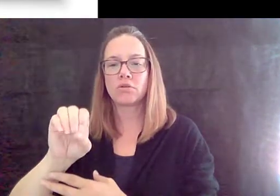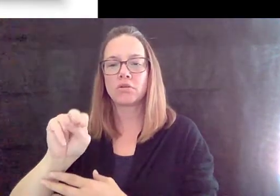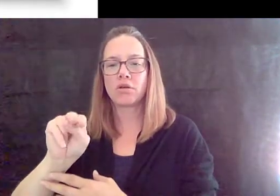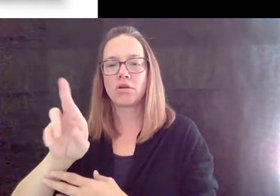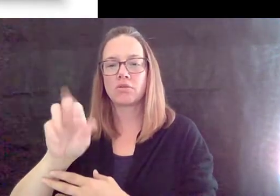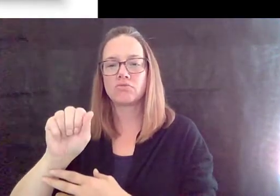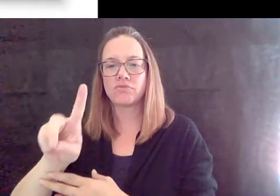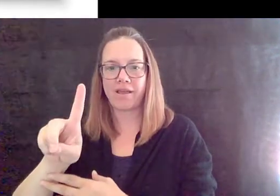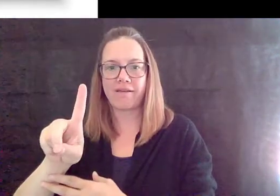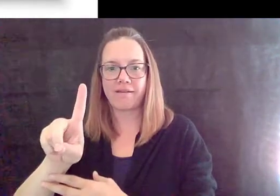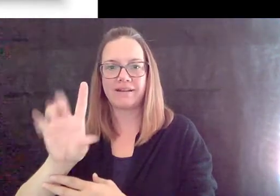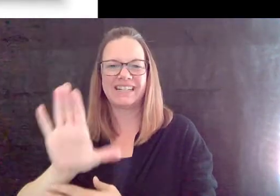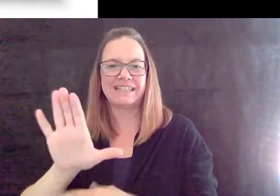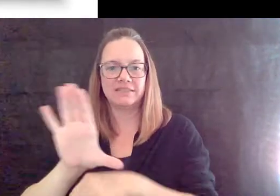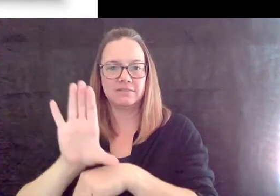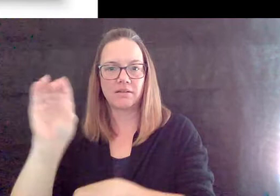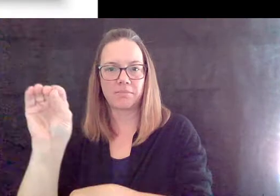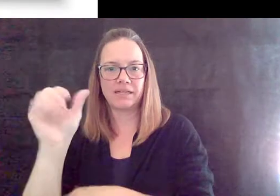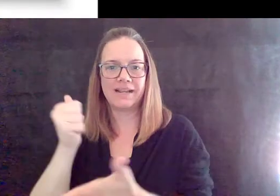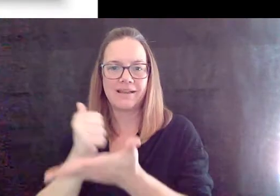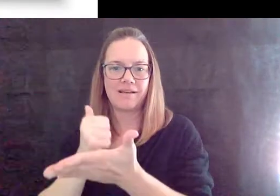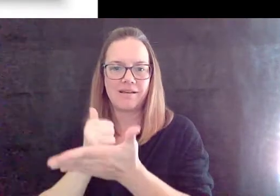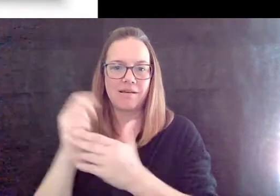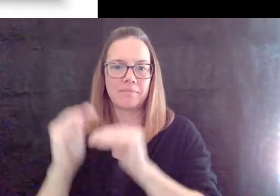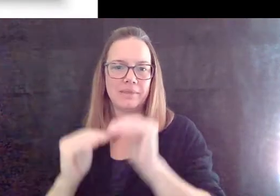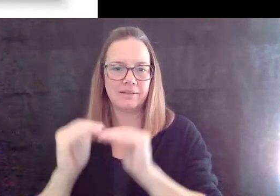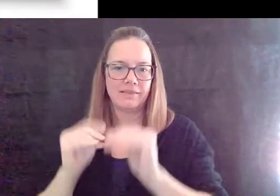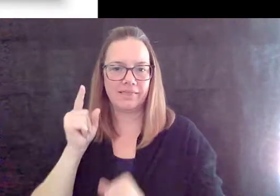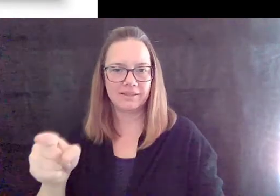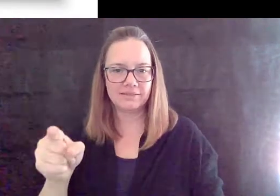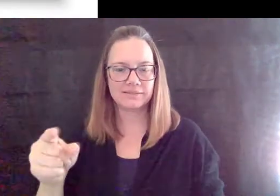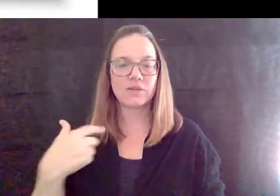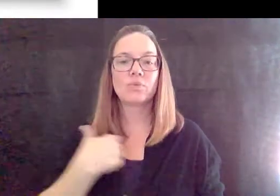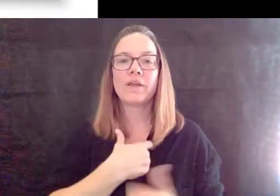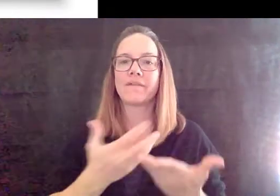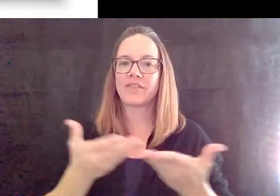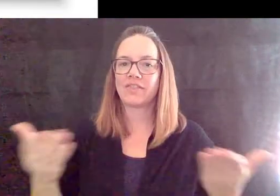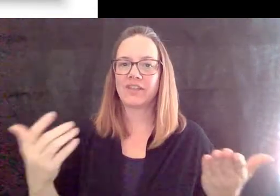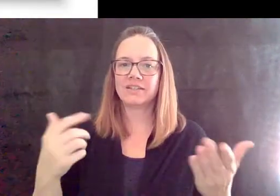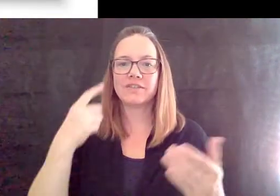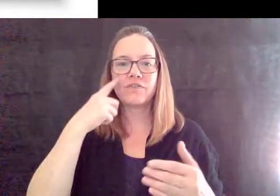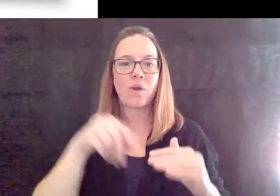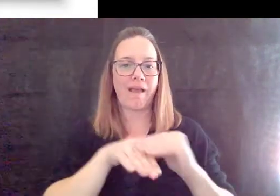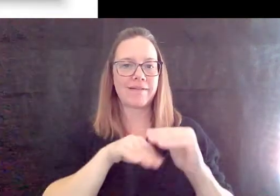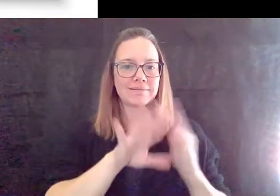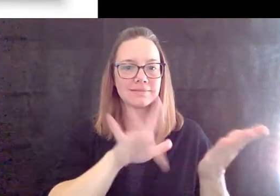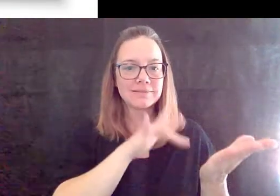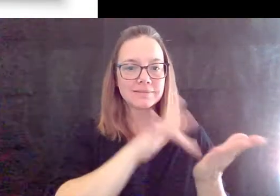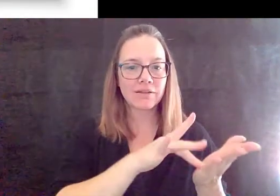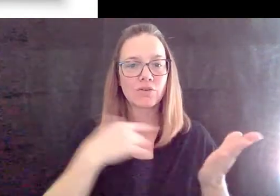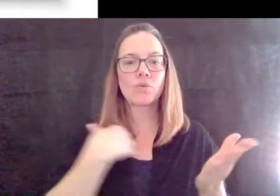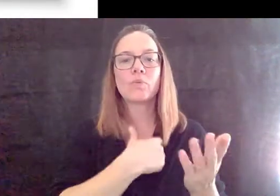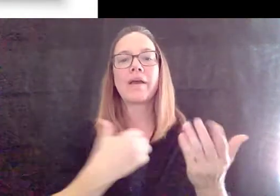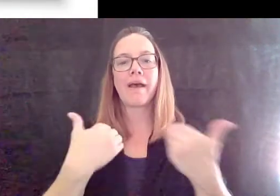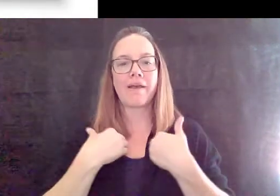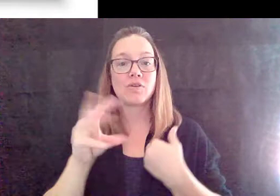Grit Digital Health. We have an evolution of how we do things with our Access Center. We have our outward facing website,